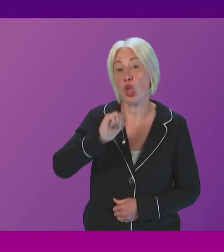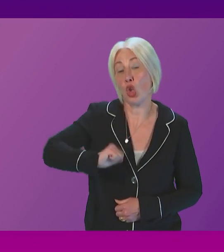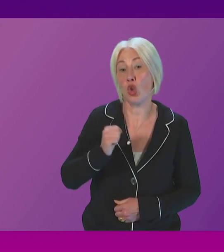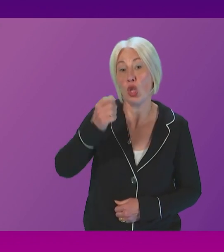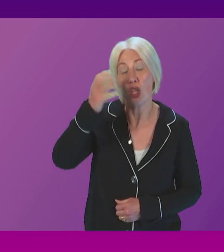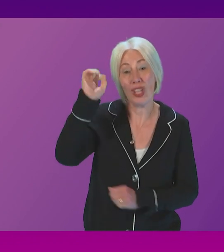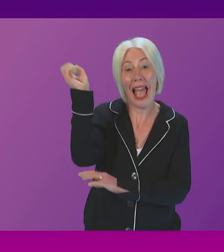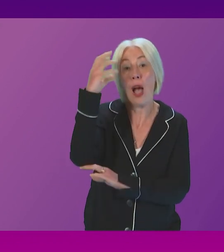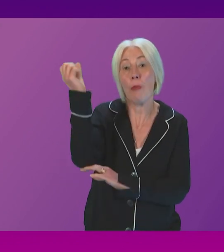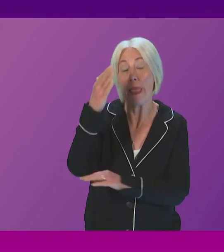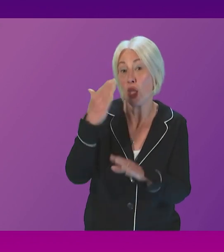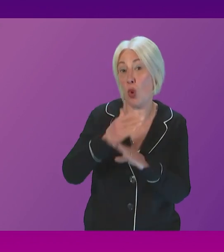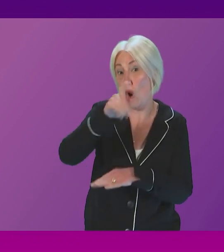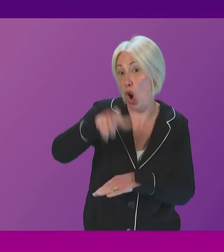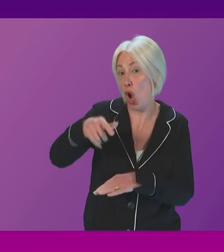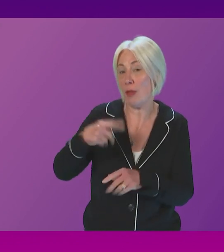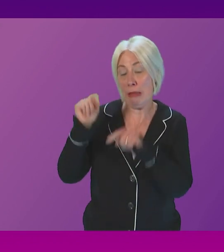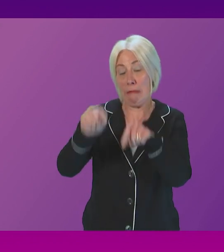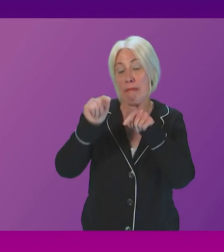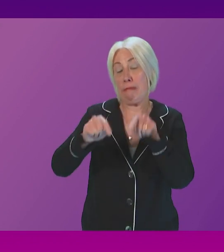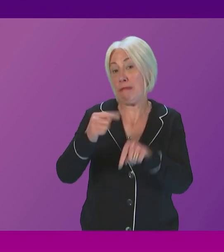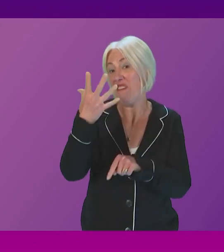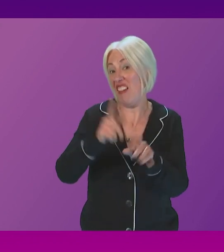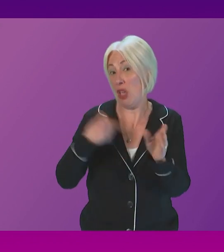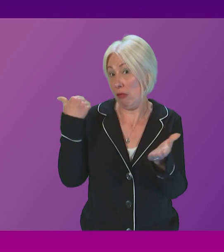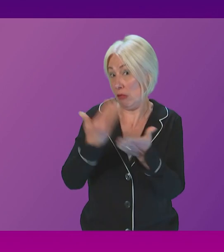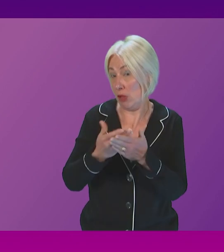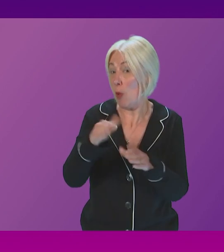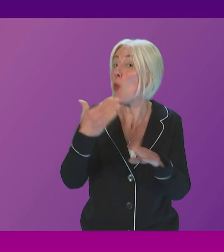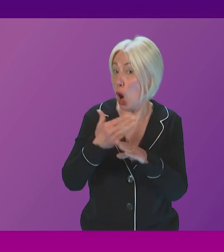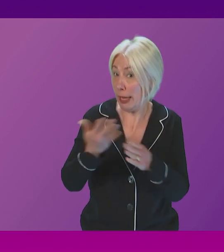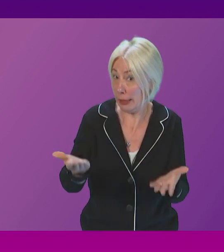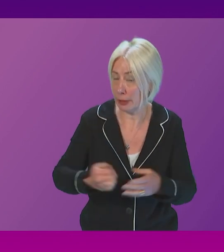workers have been attacked over the past five years while at work. The figures have reached